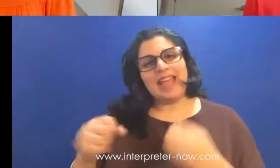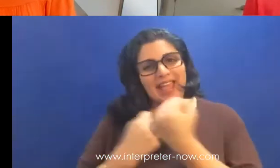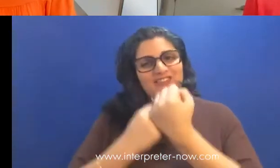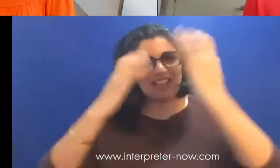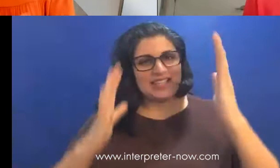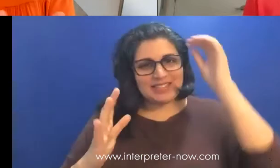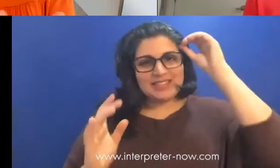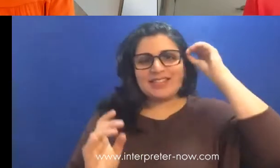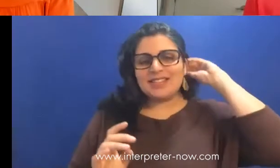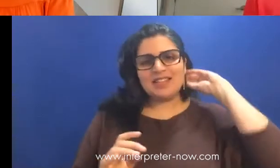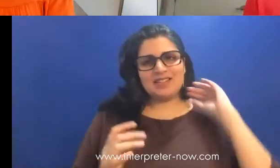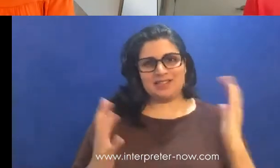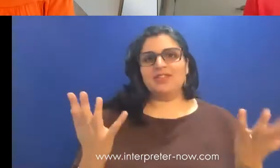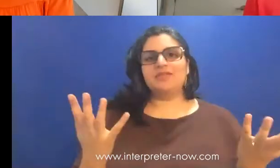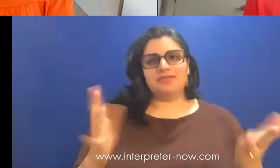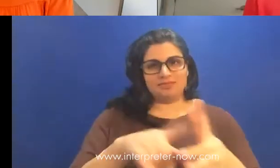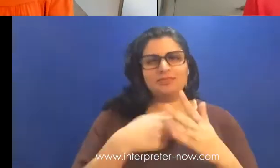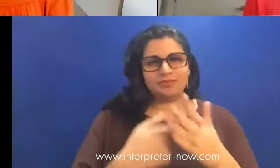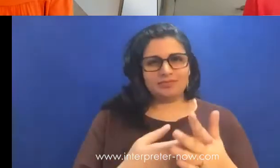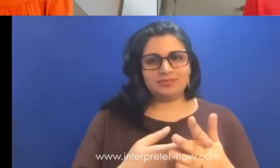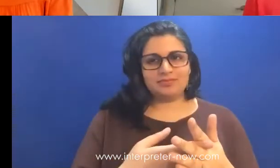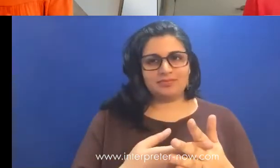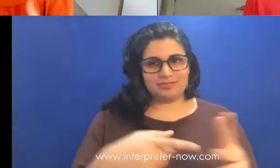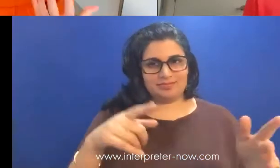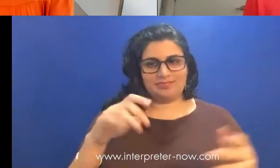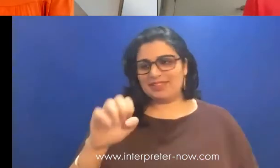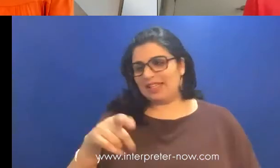I want to say upfront this episode builds off the conversations we've had with several